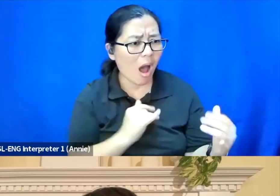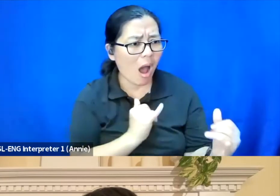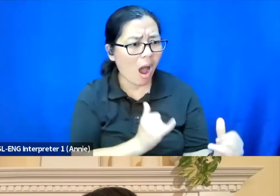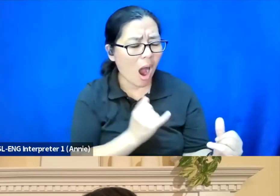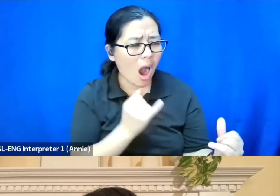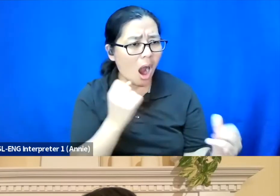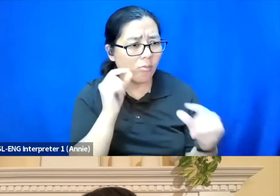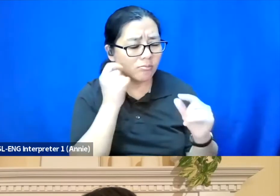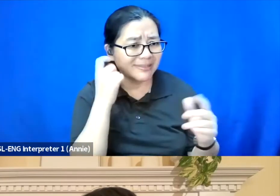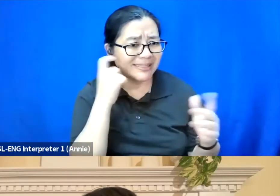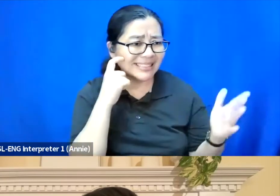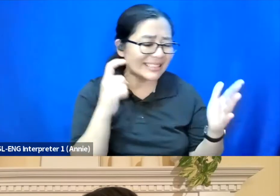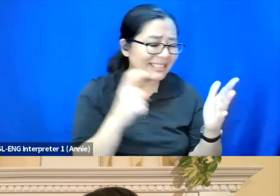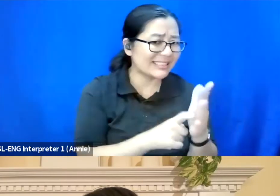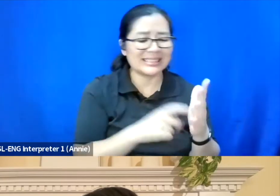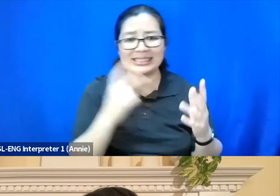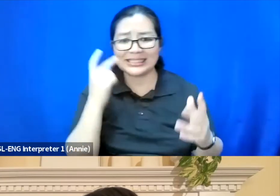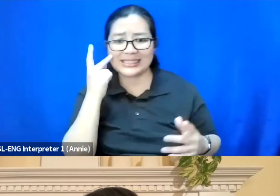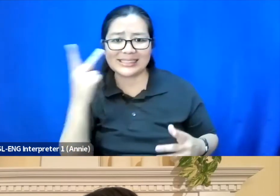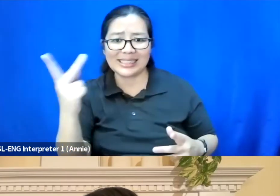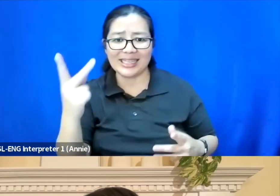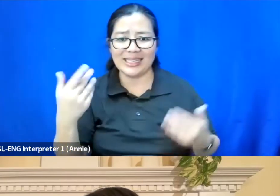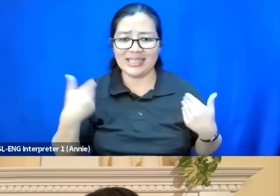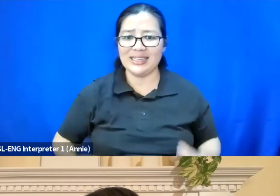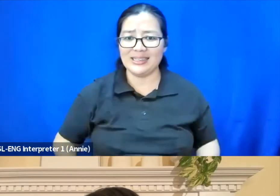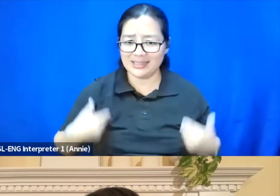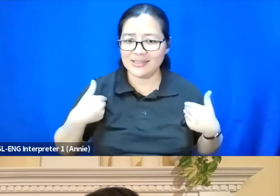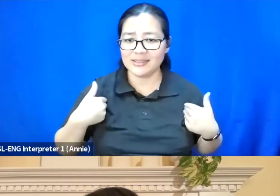What does that mean? What -- what does it --